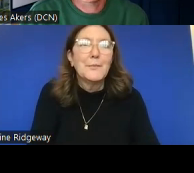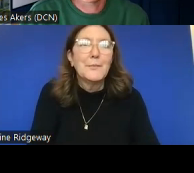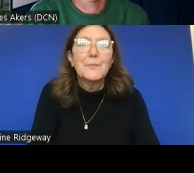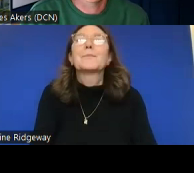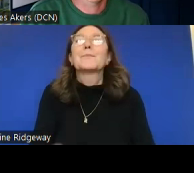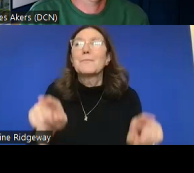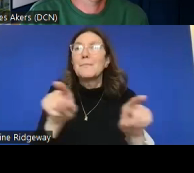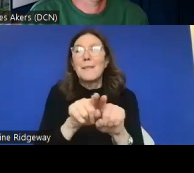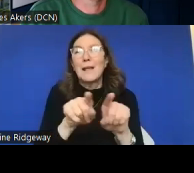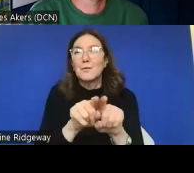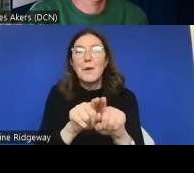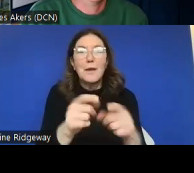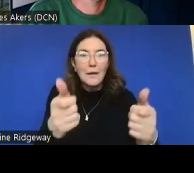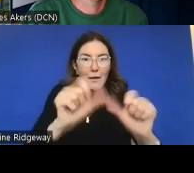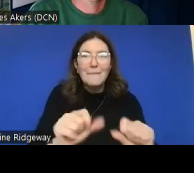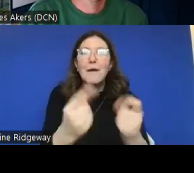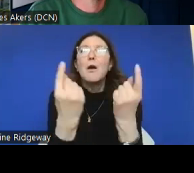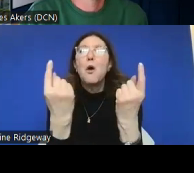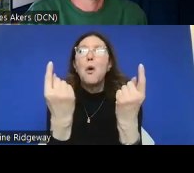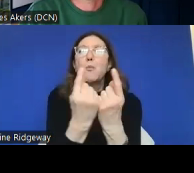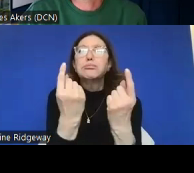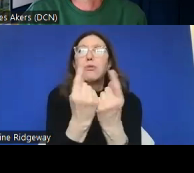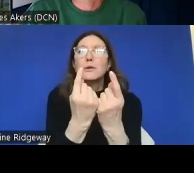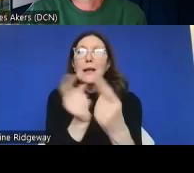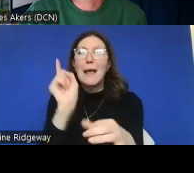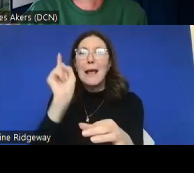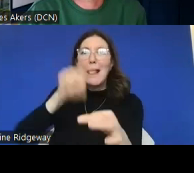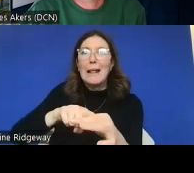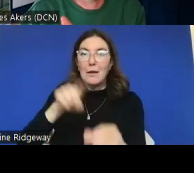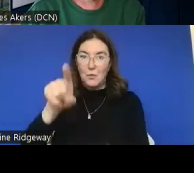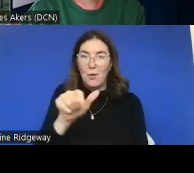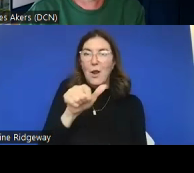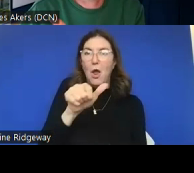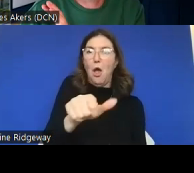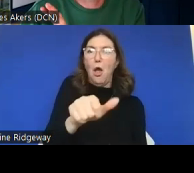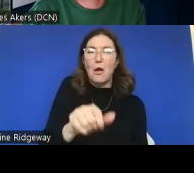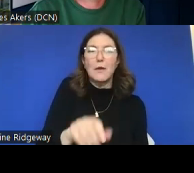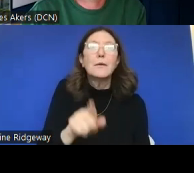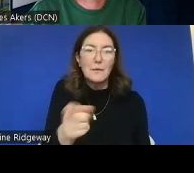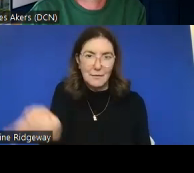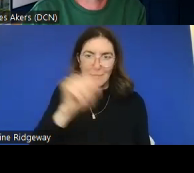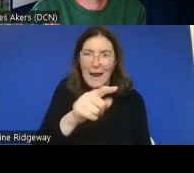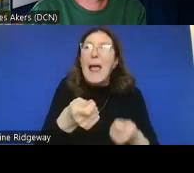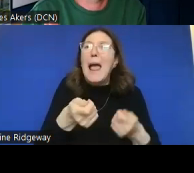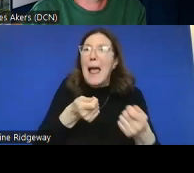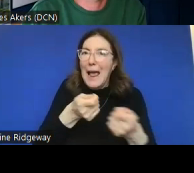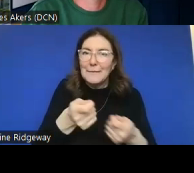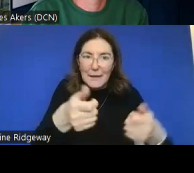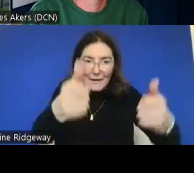that you can turn on in your Analytics account. If you go into the admin section, under product links,